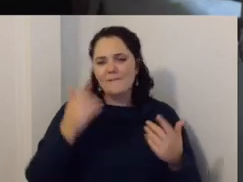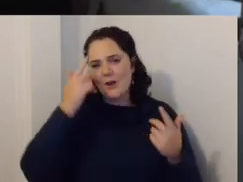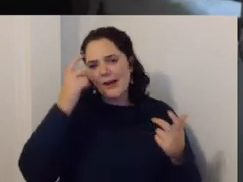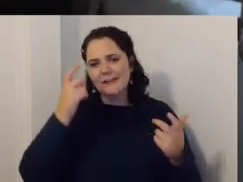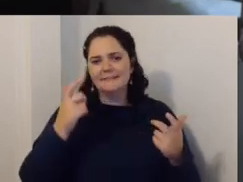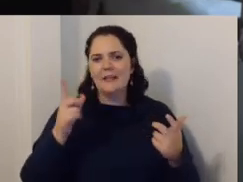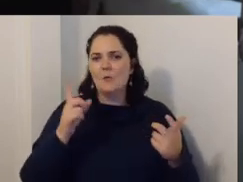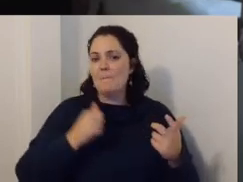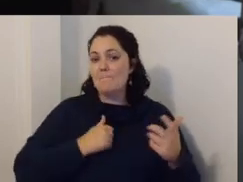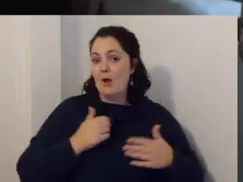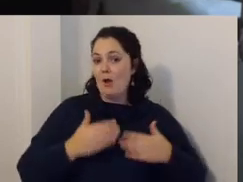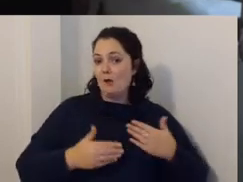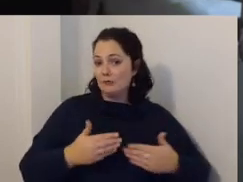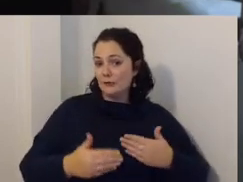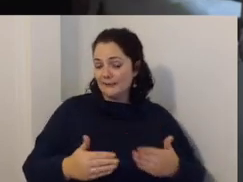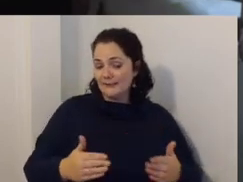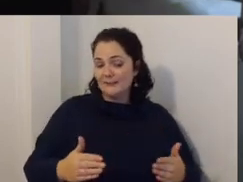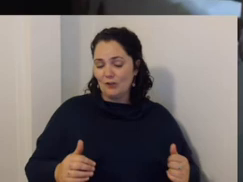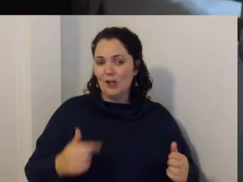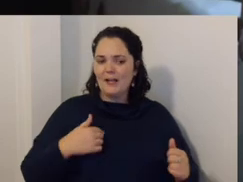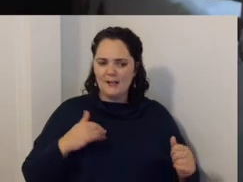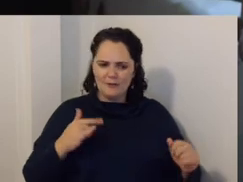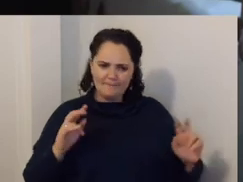so I just walked back in front of the camera because I just did a very quick sketch